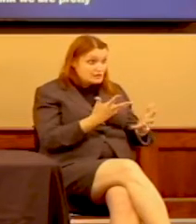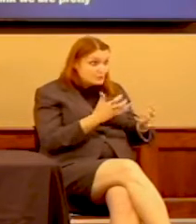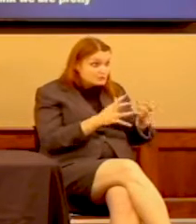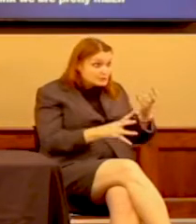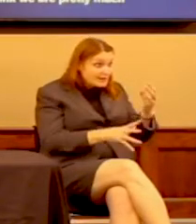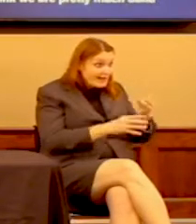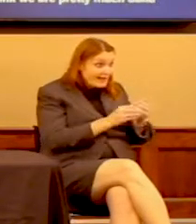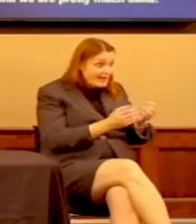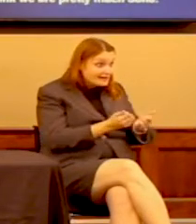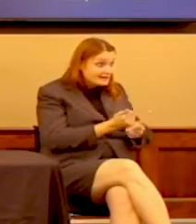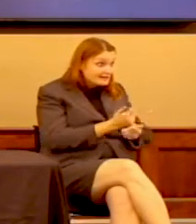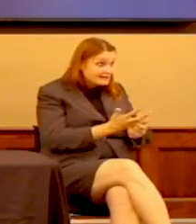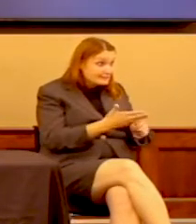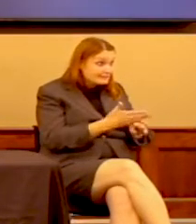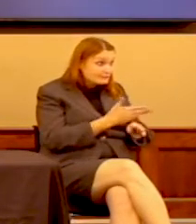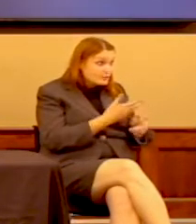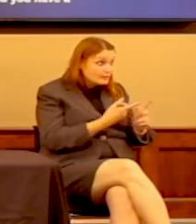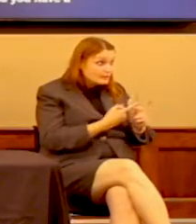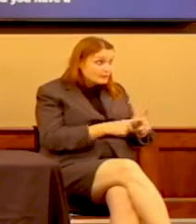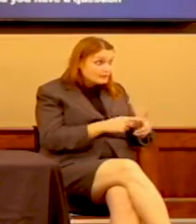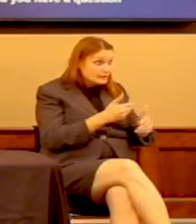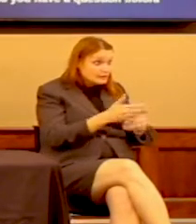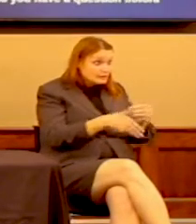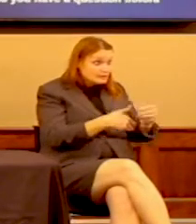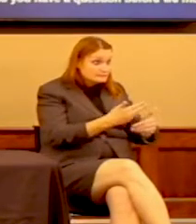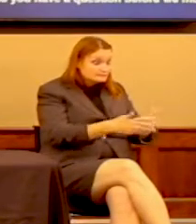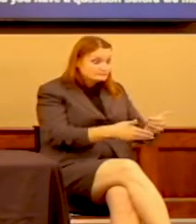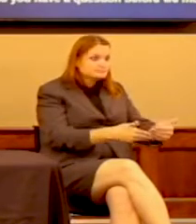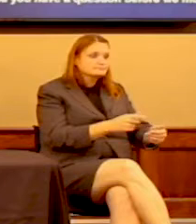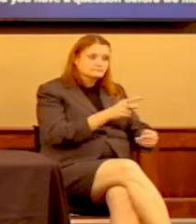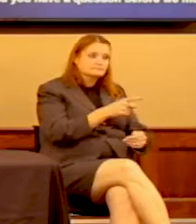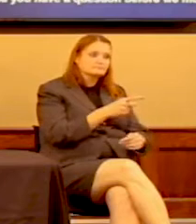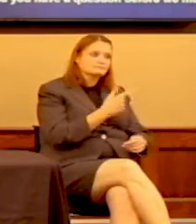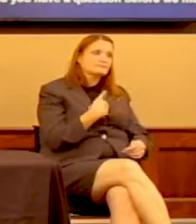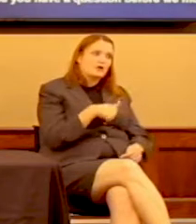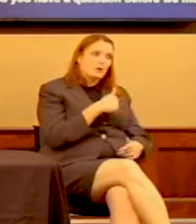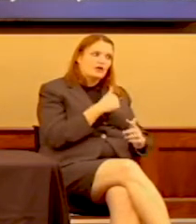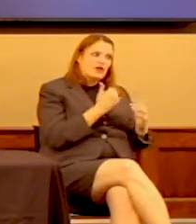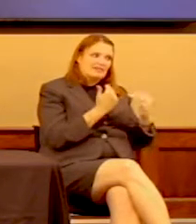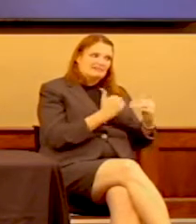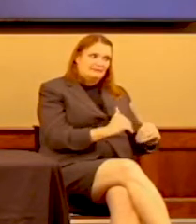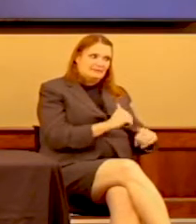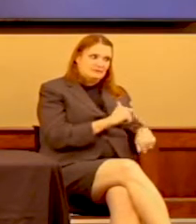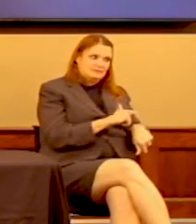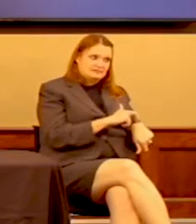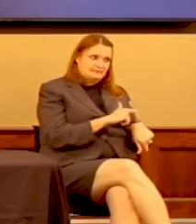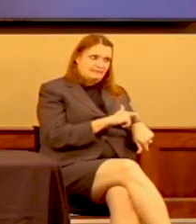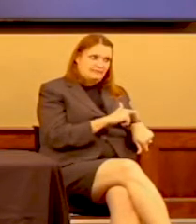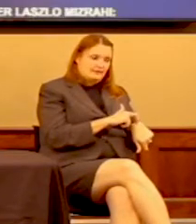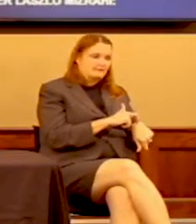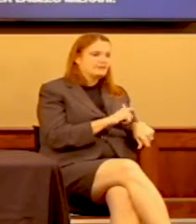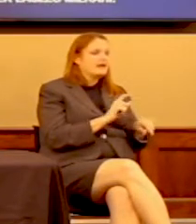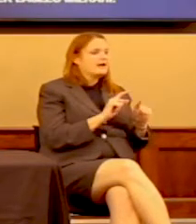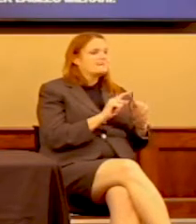we move on we're very limited on time